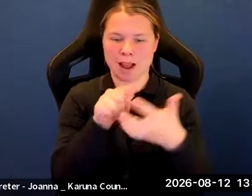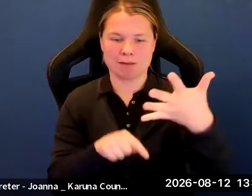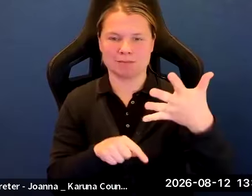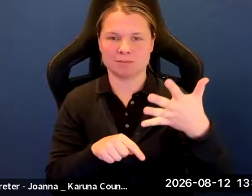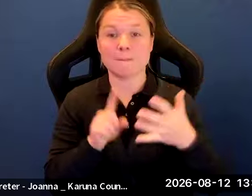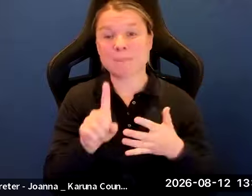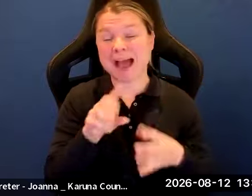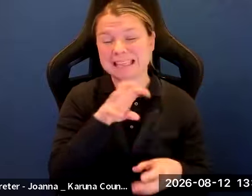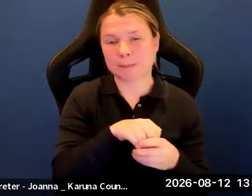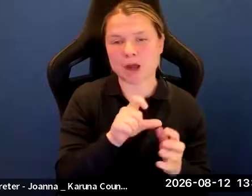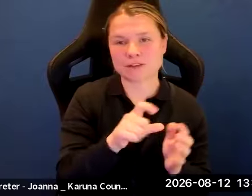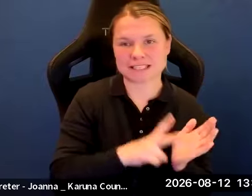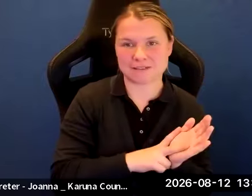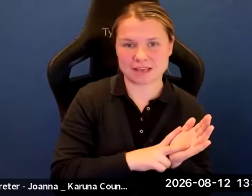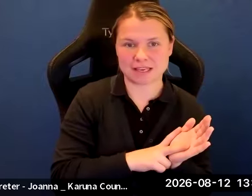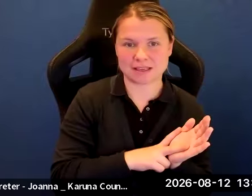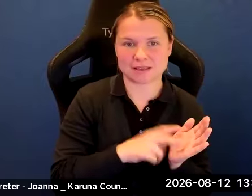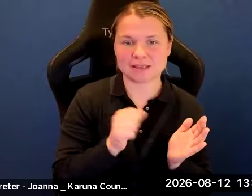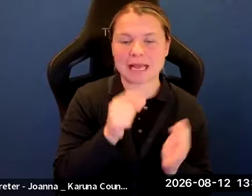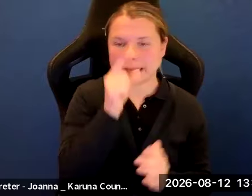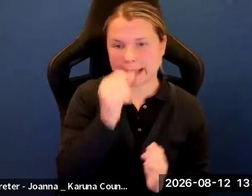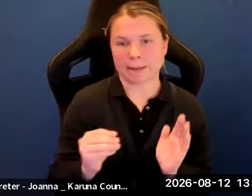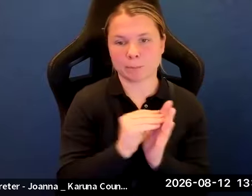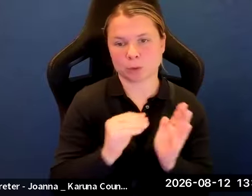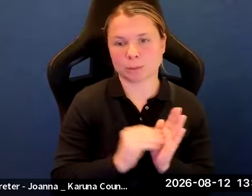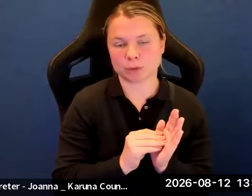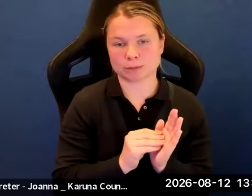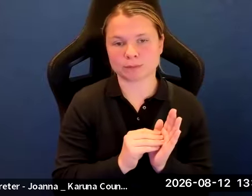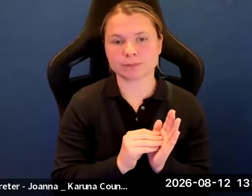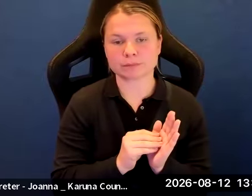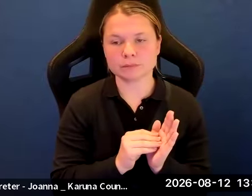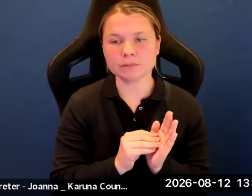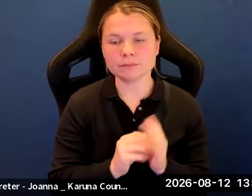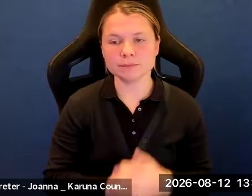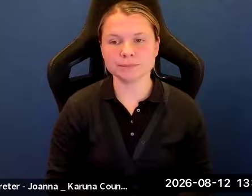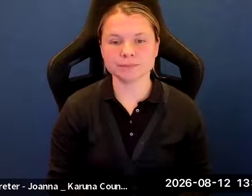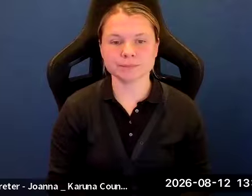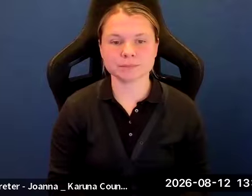can, that would be preferable. However, it isn't part of the kind of required form aspects. It is part of the CV which you